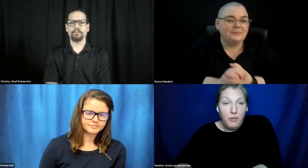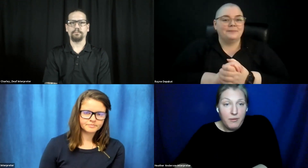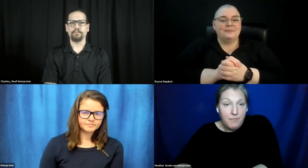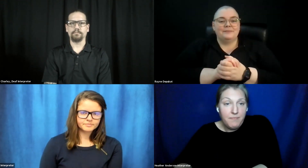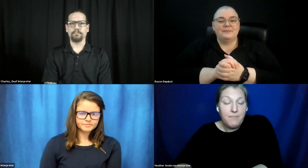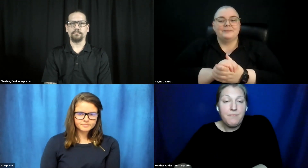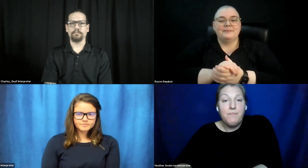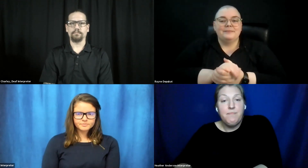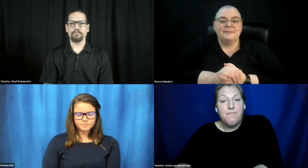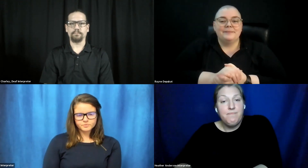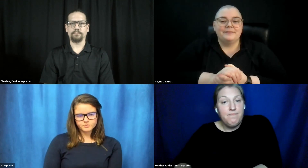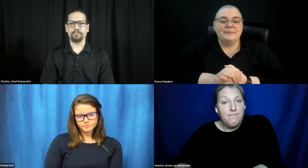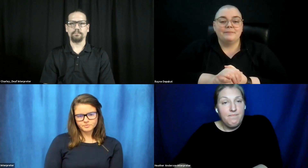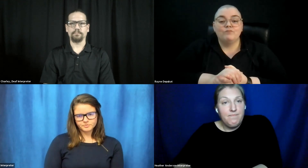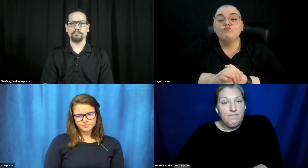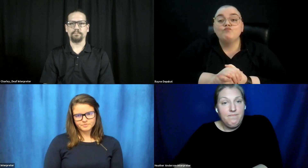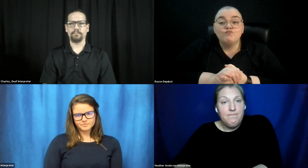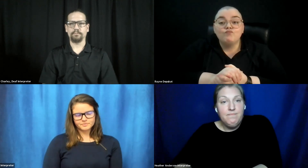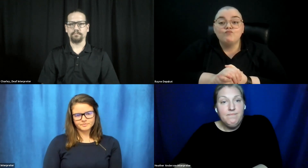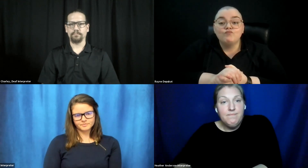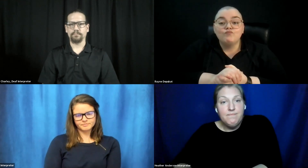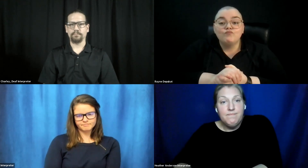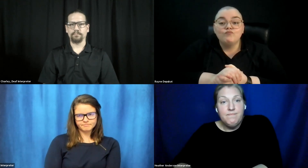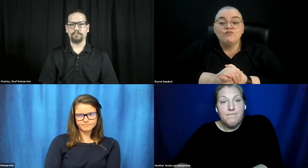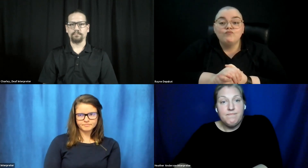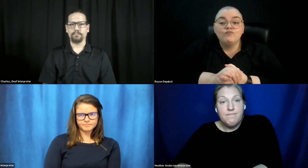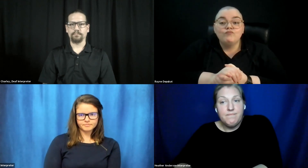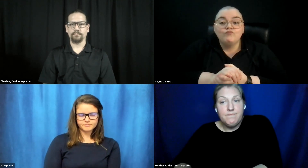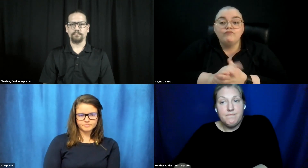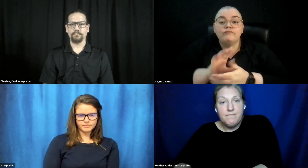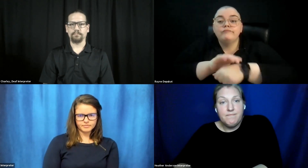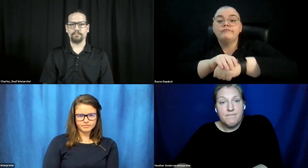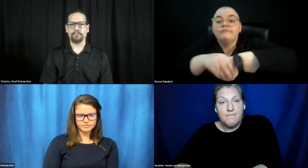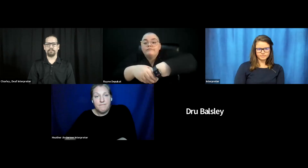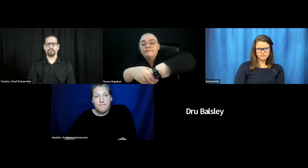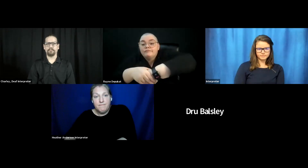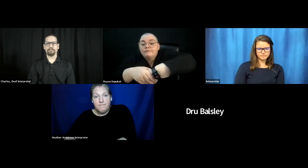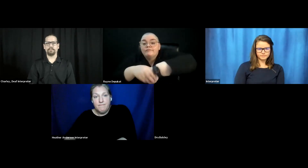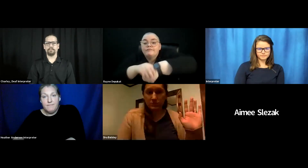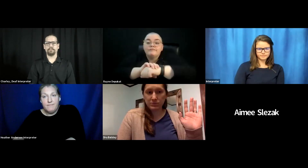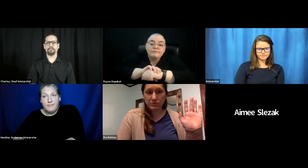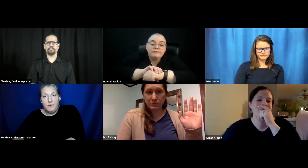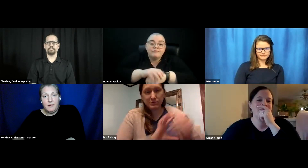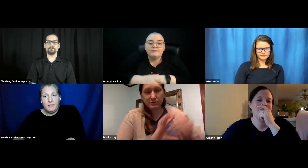I can't do both.